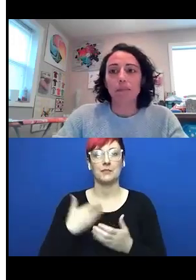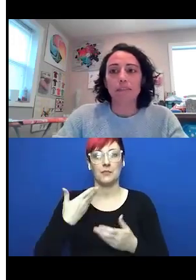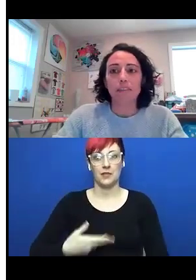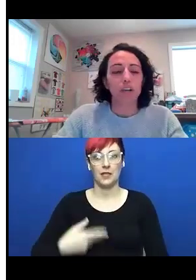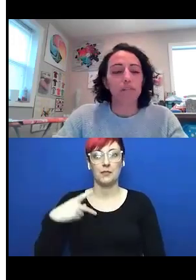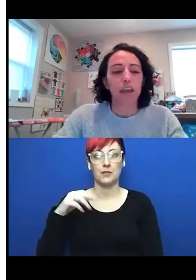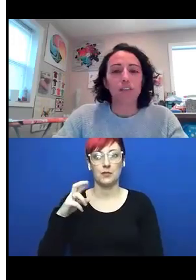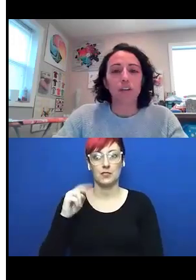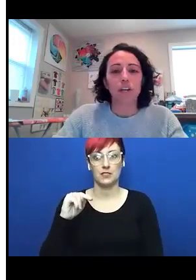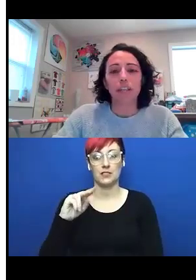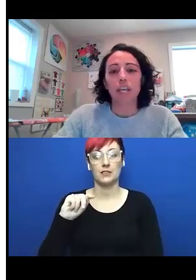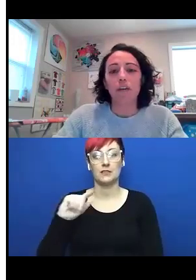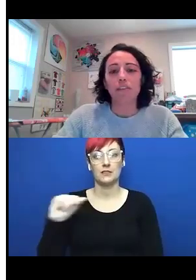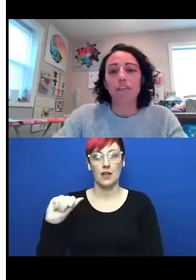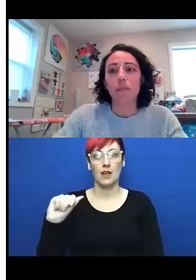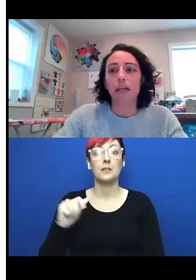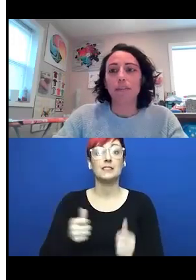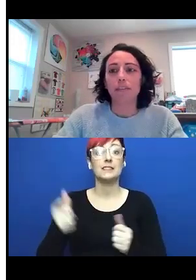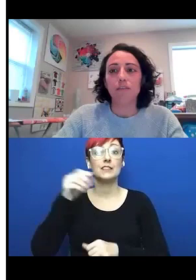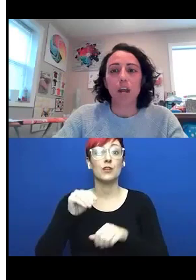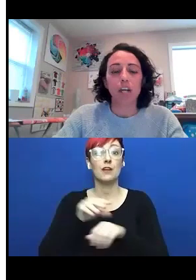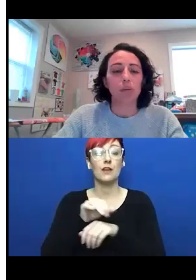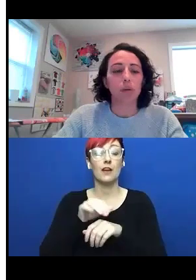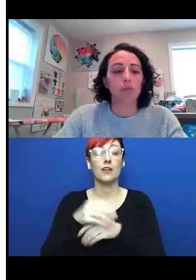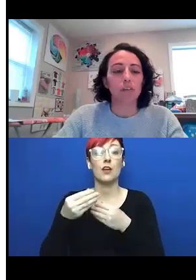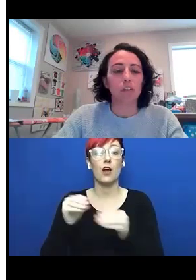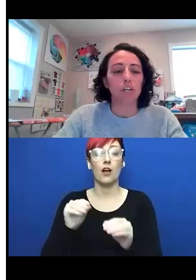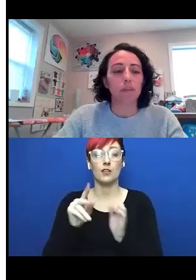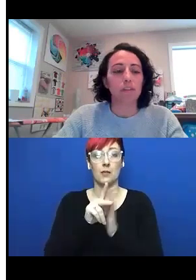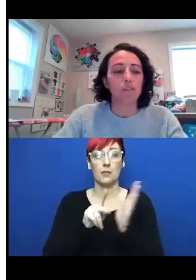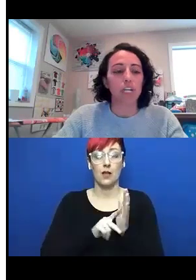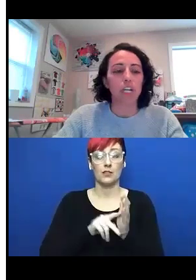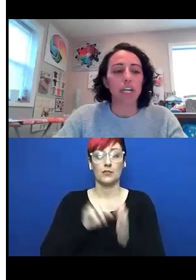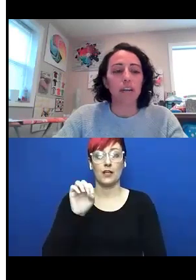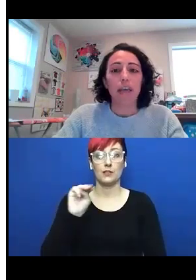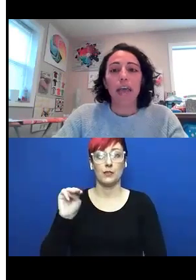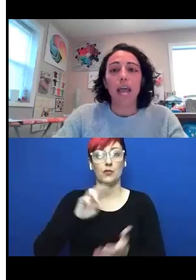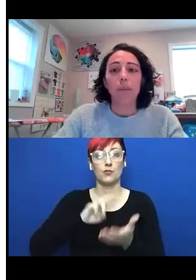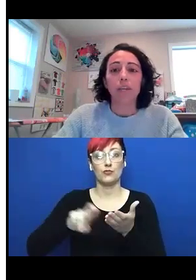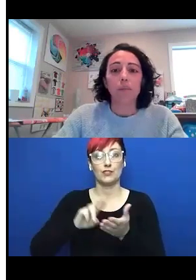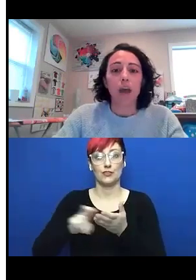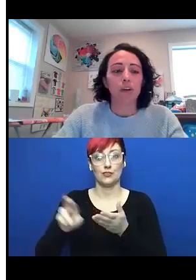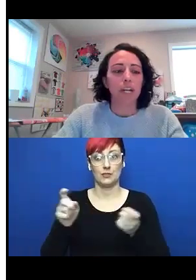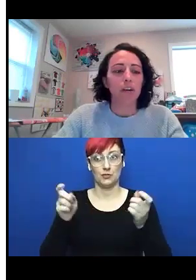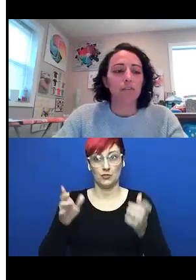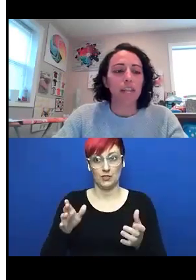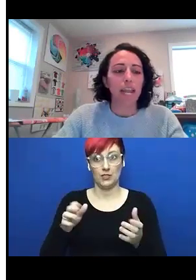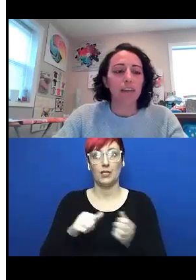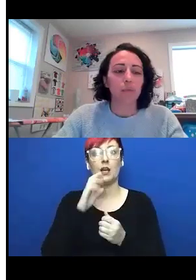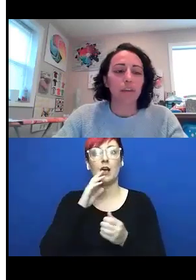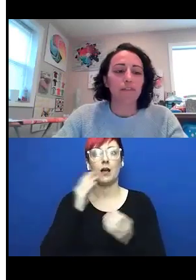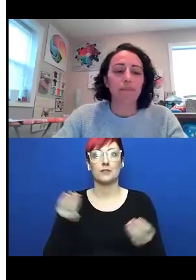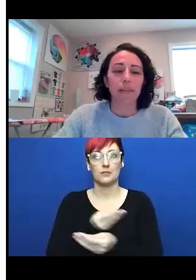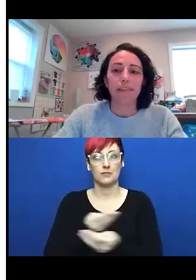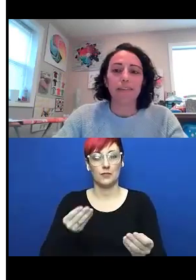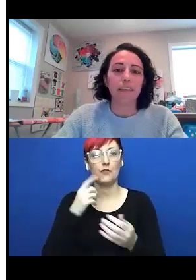I'm a senior advisor in the Office of Policy for Extramural Research Administration, and I'll be your moderator for the next 45 minutes.